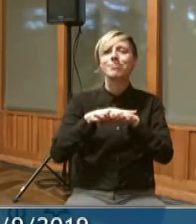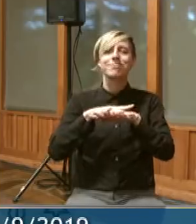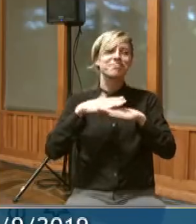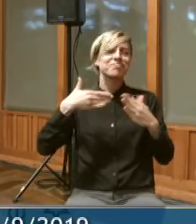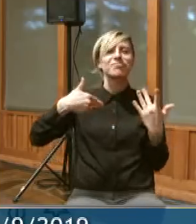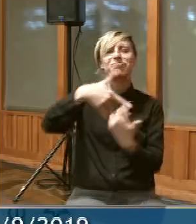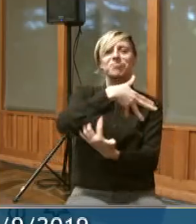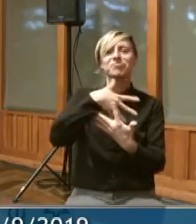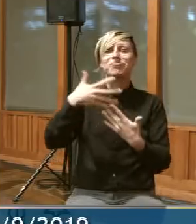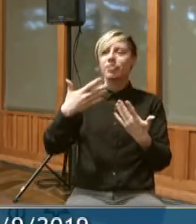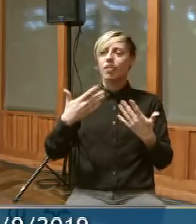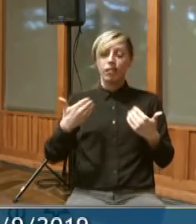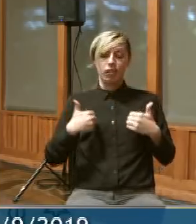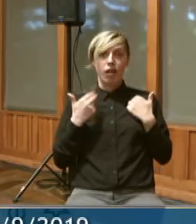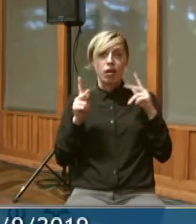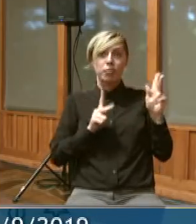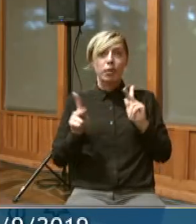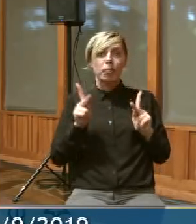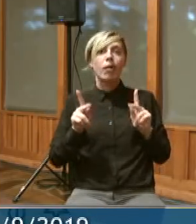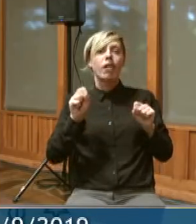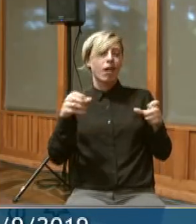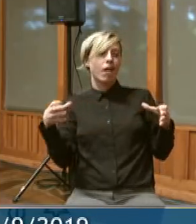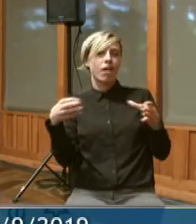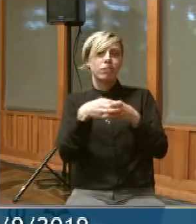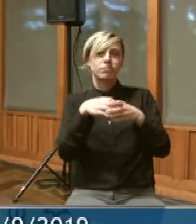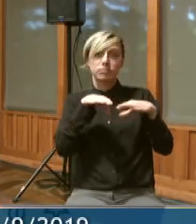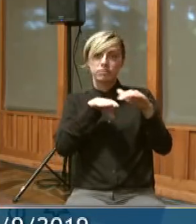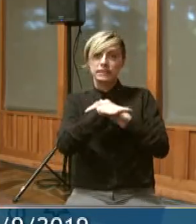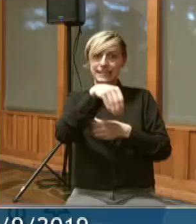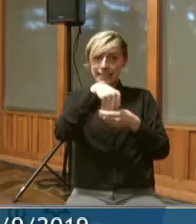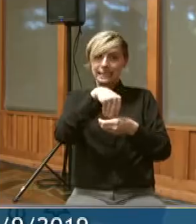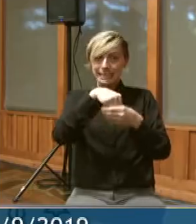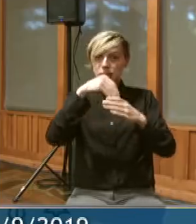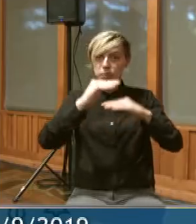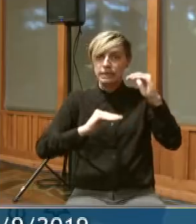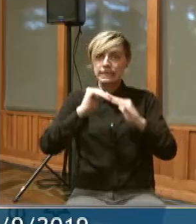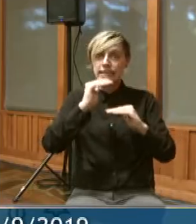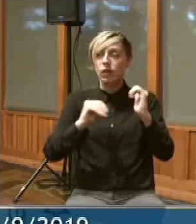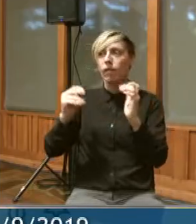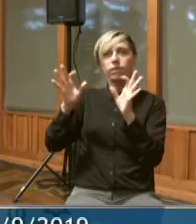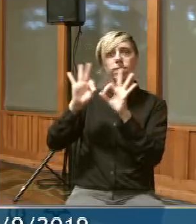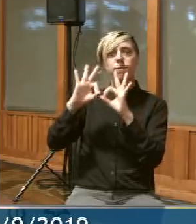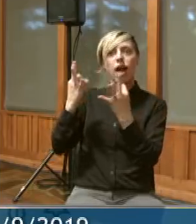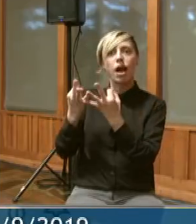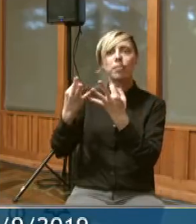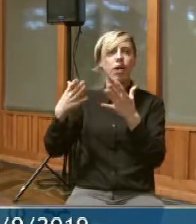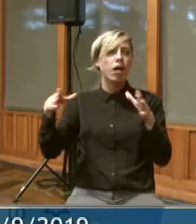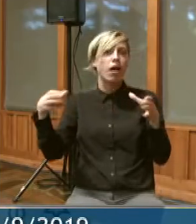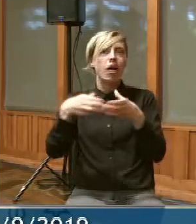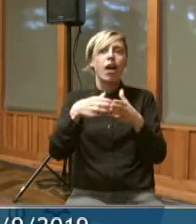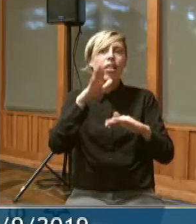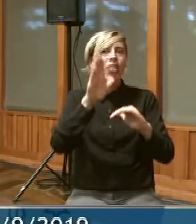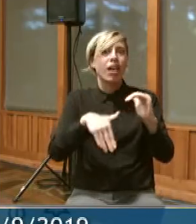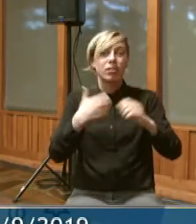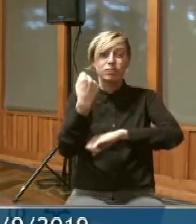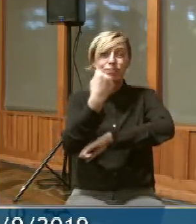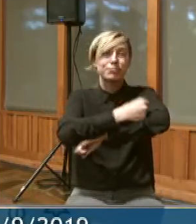THINGS THAT ARE DOWNSTREAM -- UPSTREAM THINGS THAT ARE DOWNSTREAM. OPPORTUNITIES FOR PEOPLE IN THEIR COMMUNITIES TO RECREATE AND BE TOGETHER, FOR YOUNG